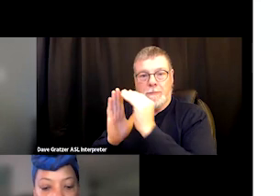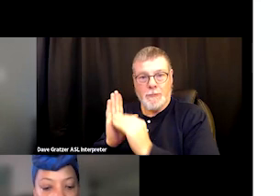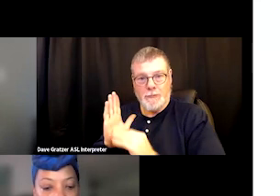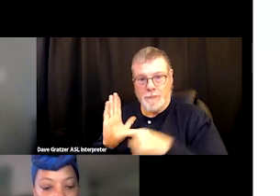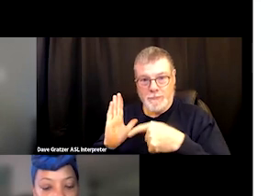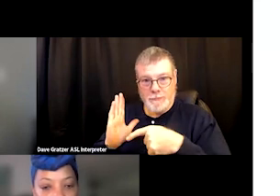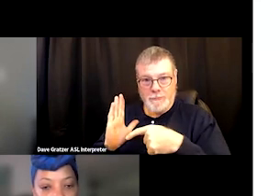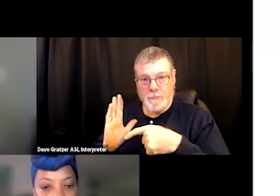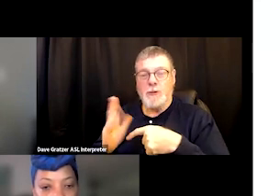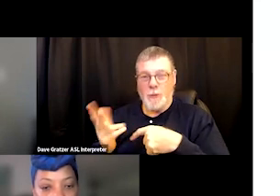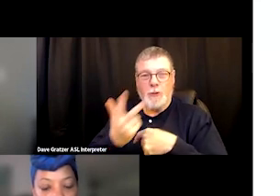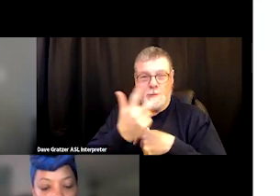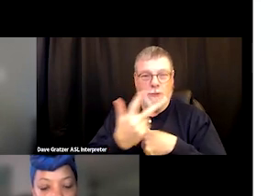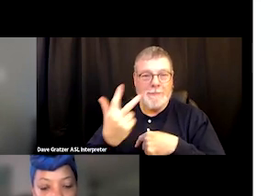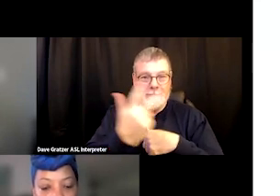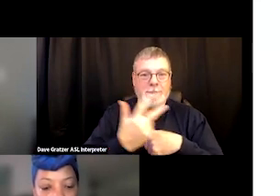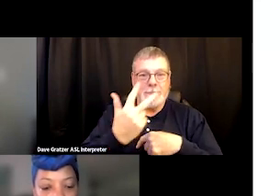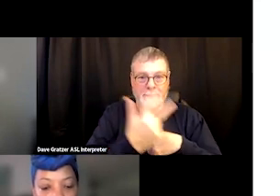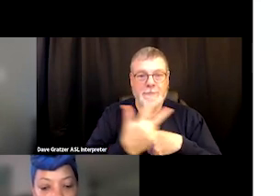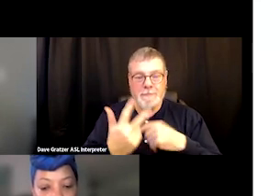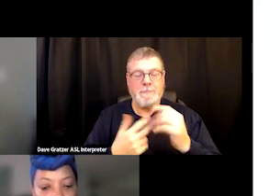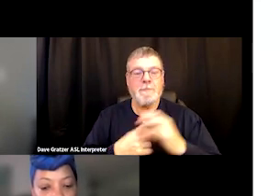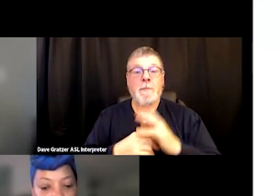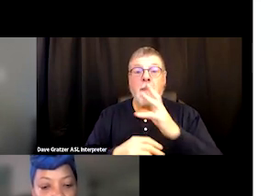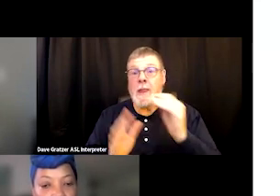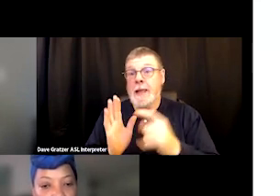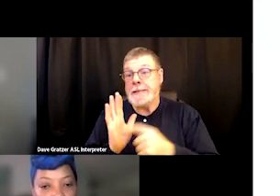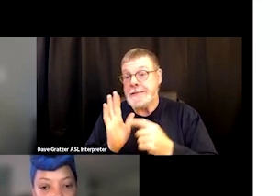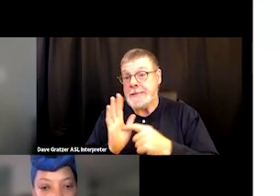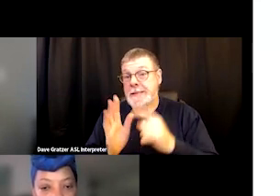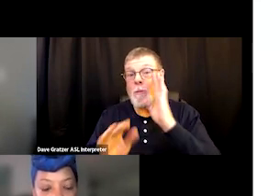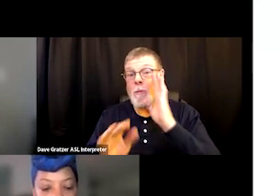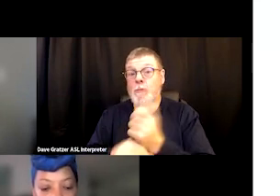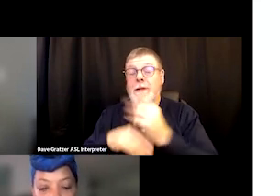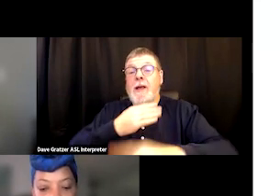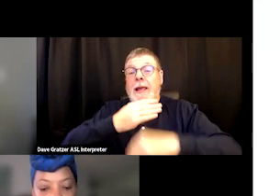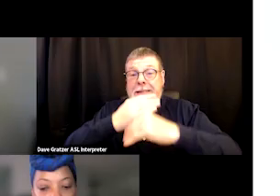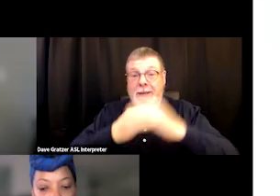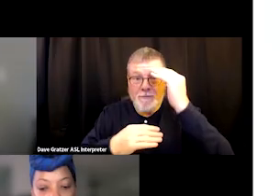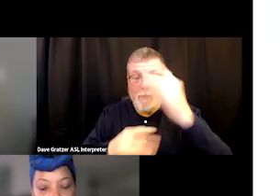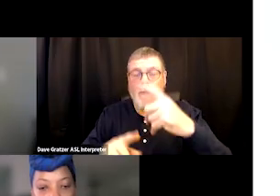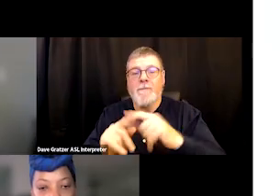So it's kind of a mix of those three things, and sometimes you may also receive information from collateral sources